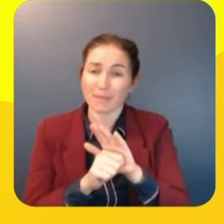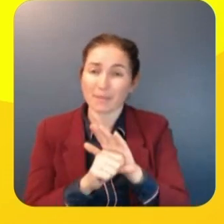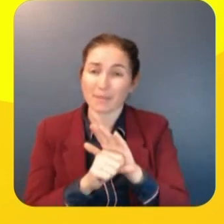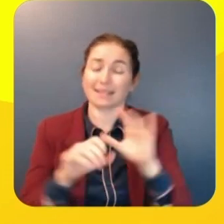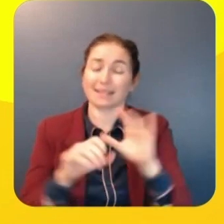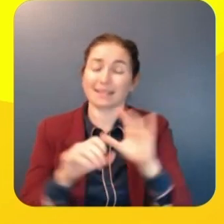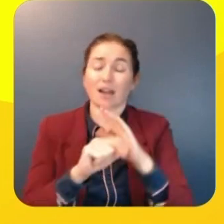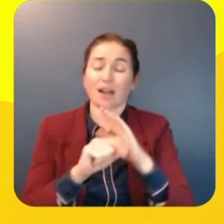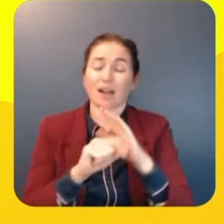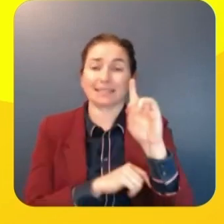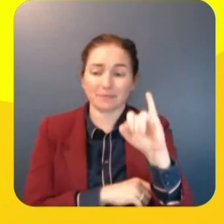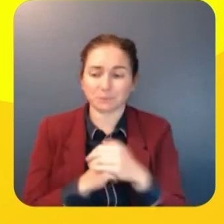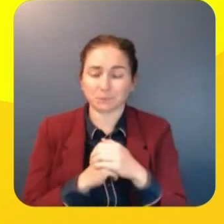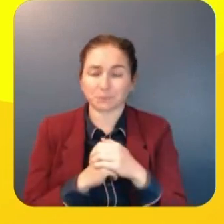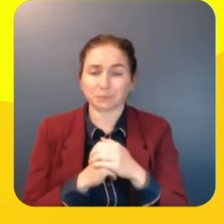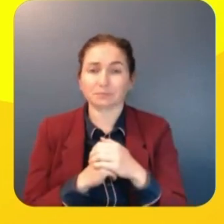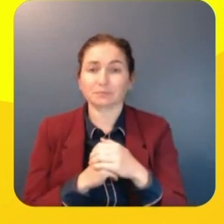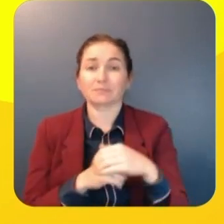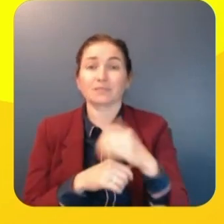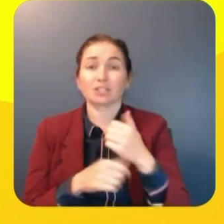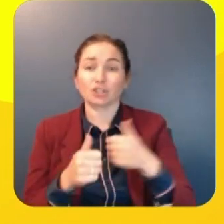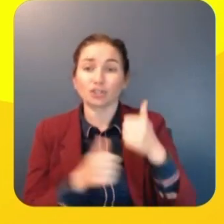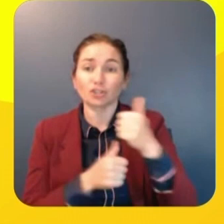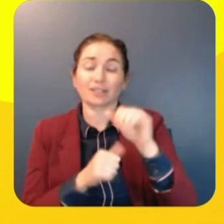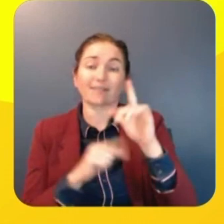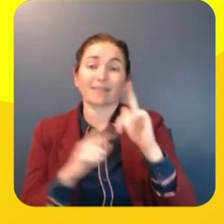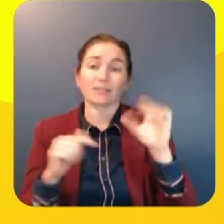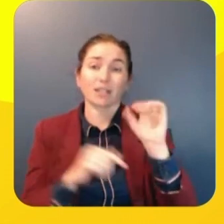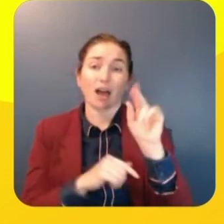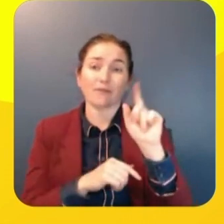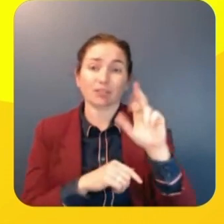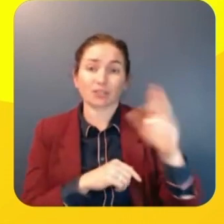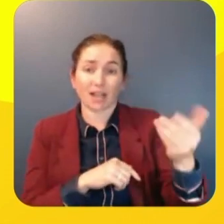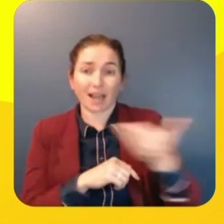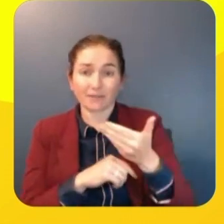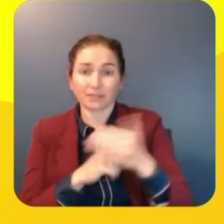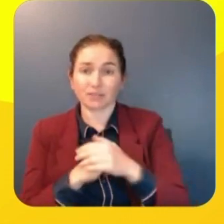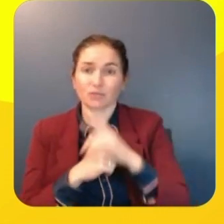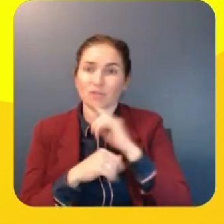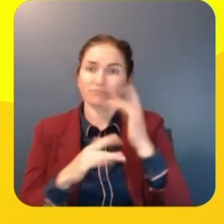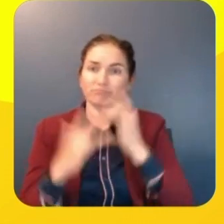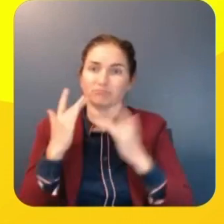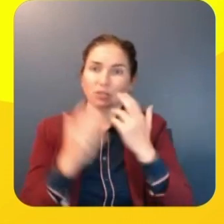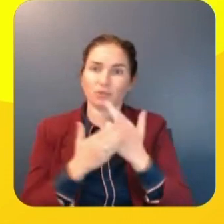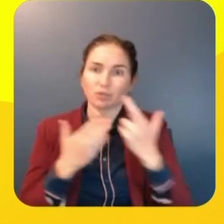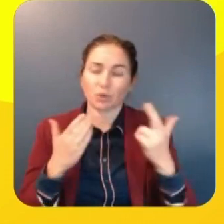Chief diversity officers were hired, woefully under-resourced DEI work finally got budget,